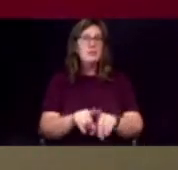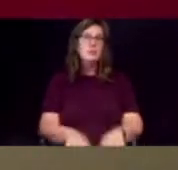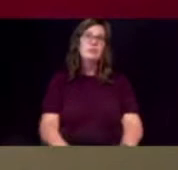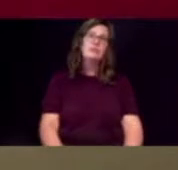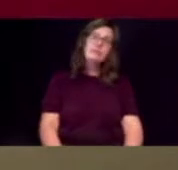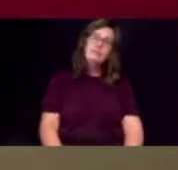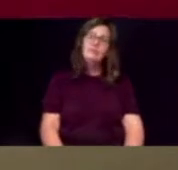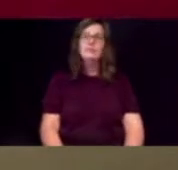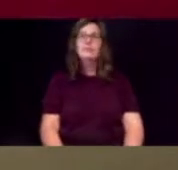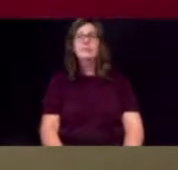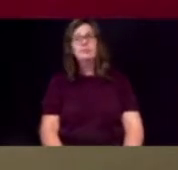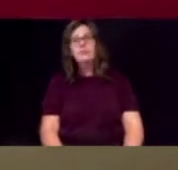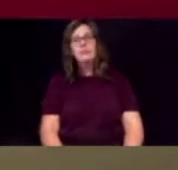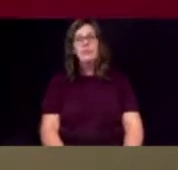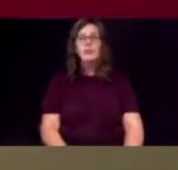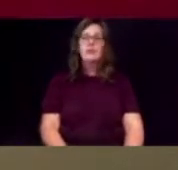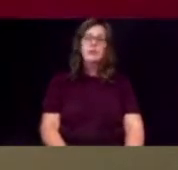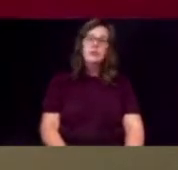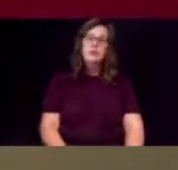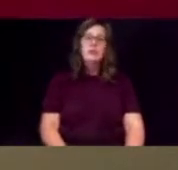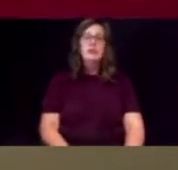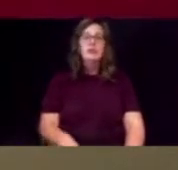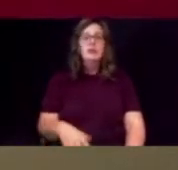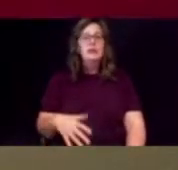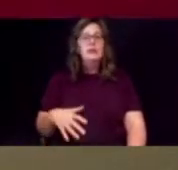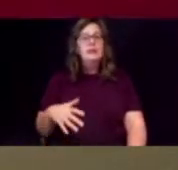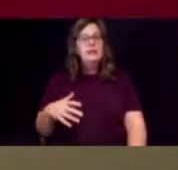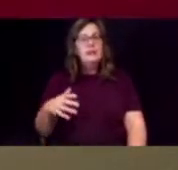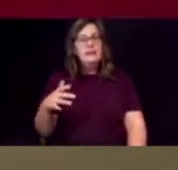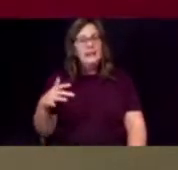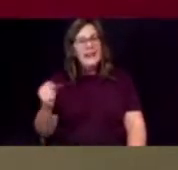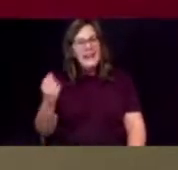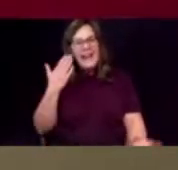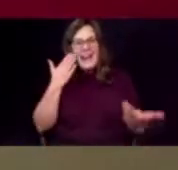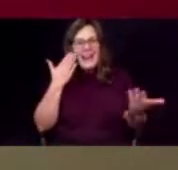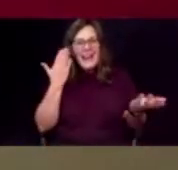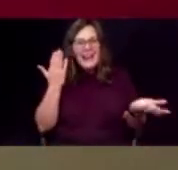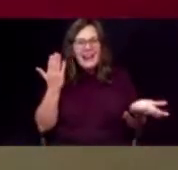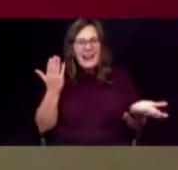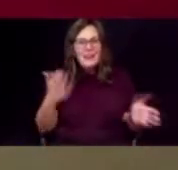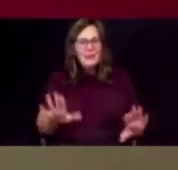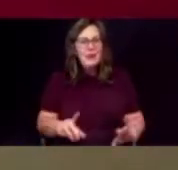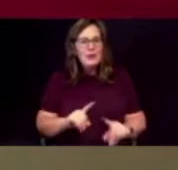yeah it i don't know it's it's still it's still very fresh to me because i've only